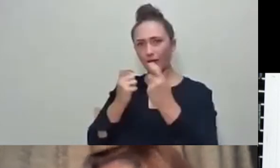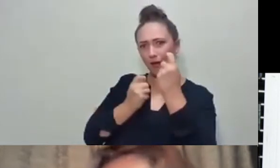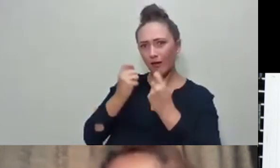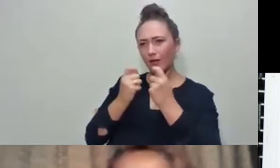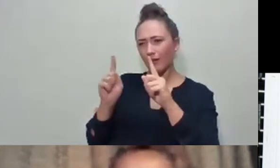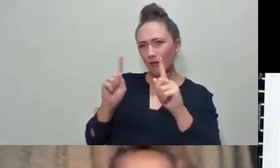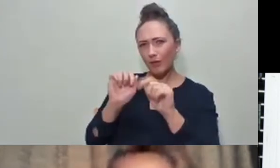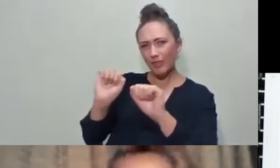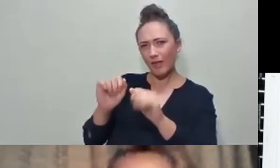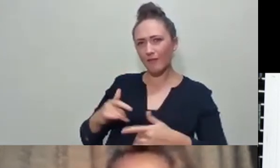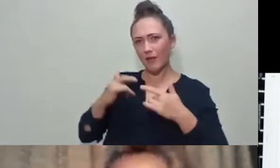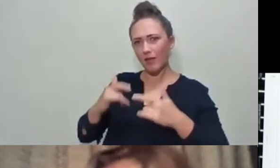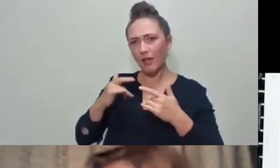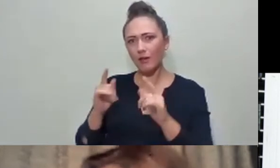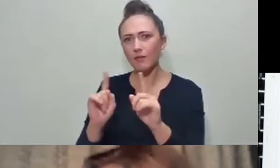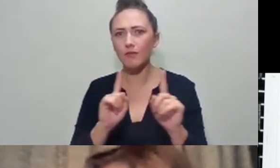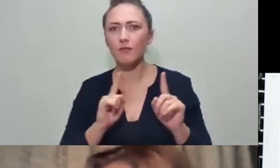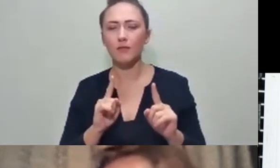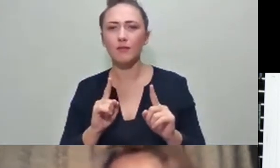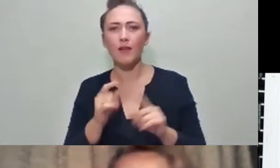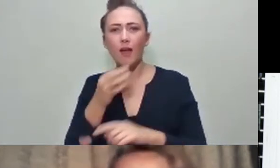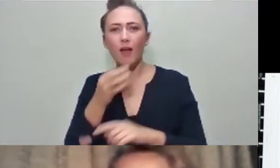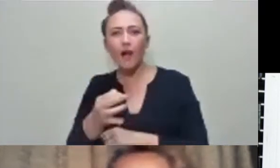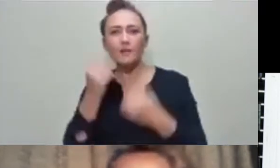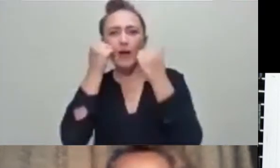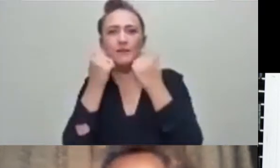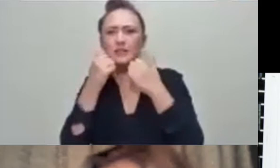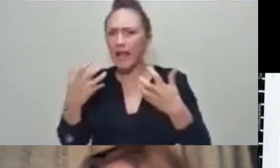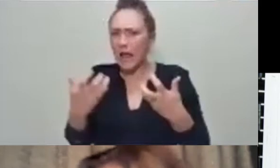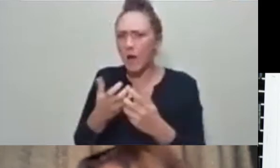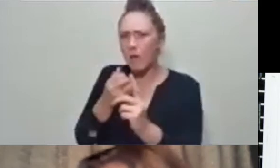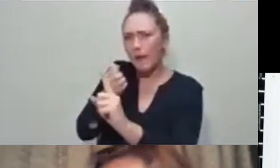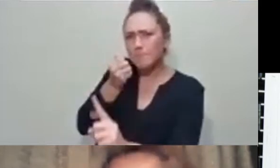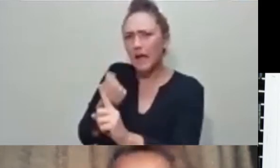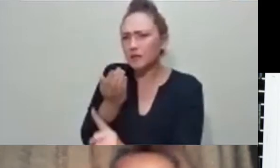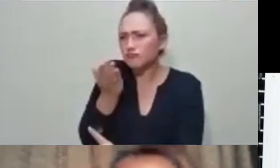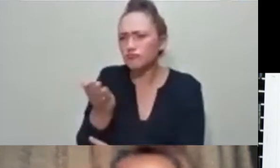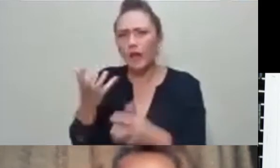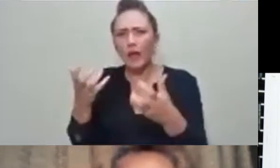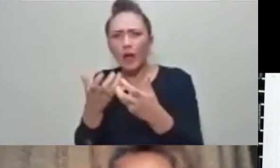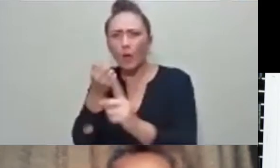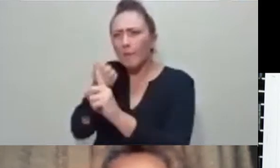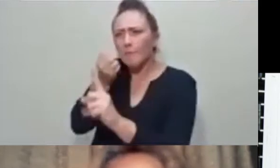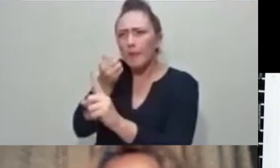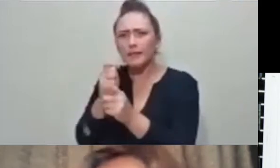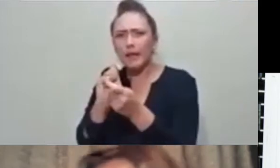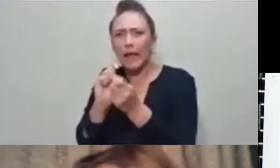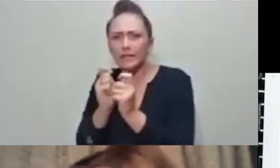get evidence of the impact of your events and the community value of it.